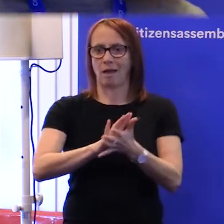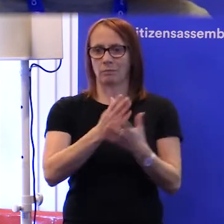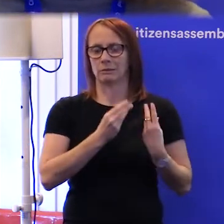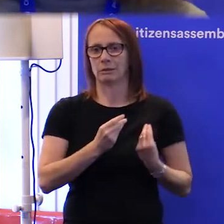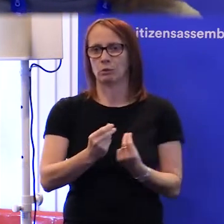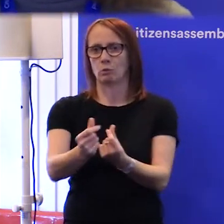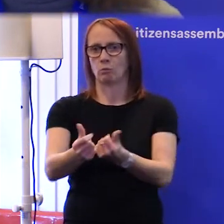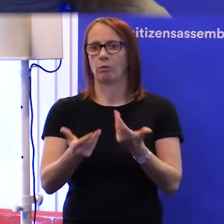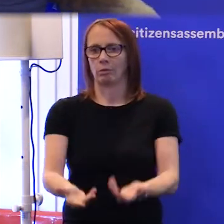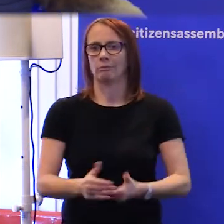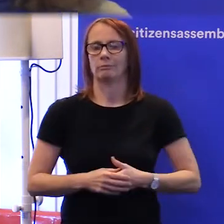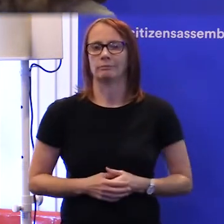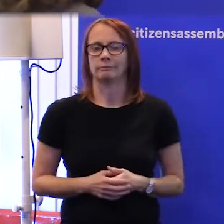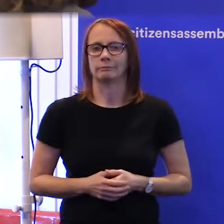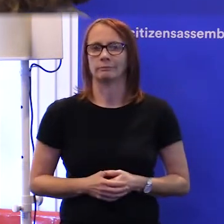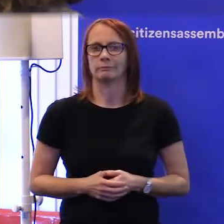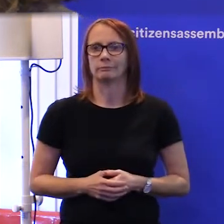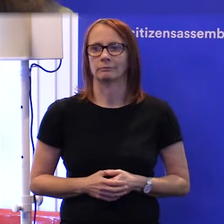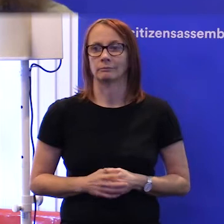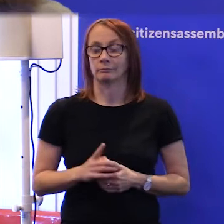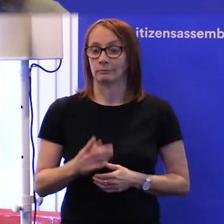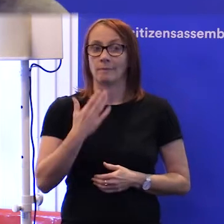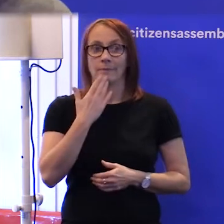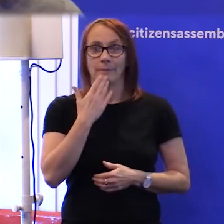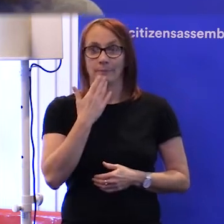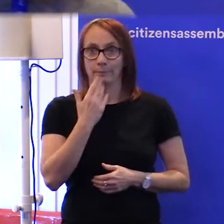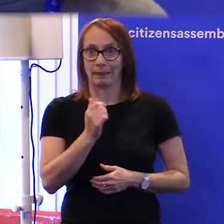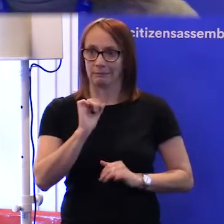streamlined and process but to assist us with that if you could make sure that